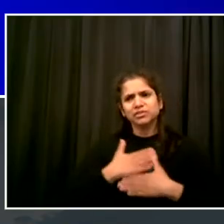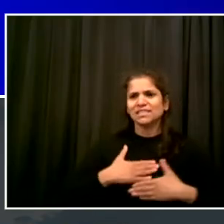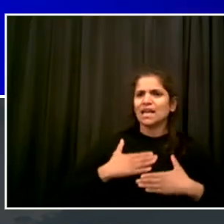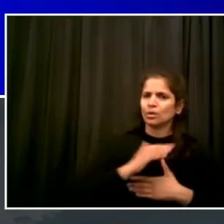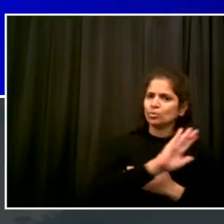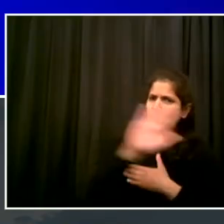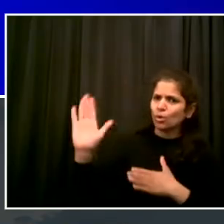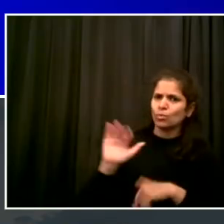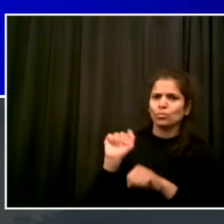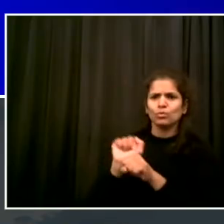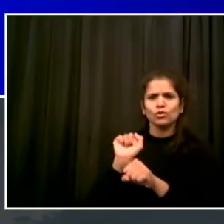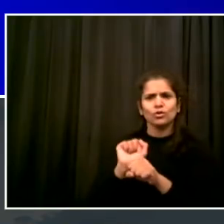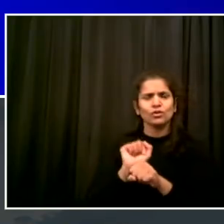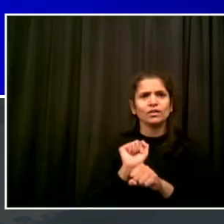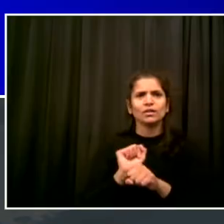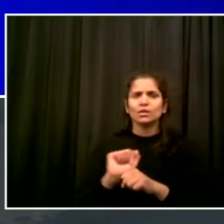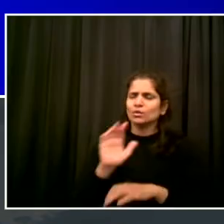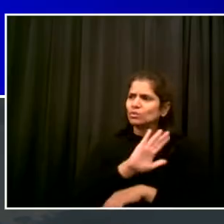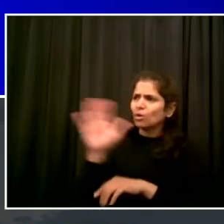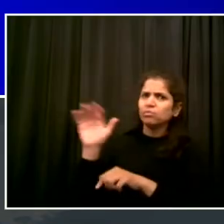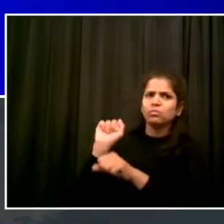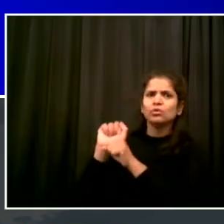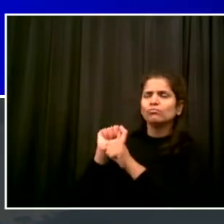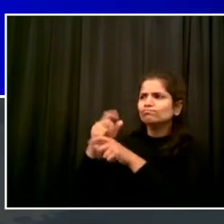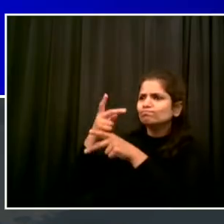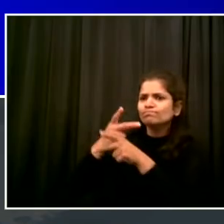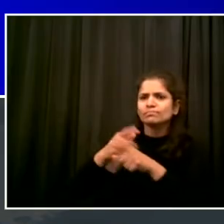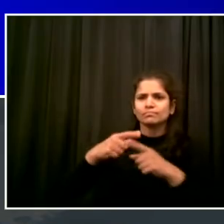SSO ATHY A NK